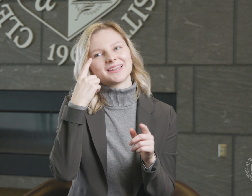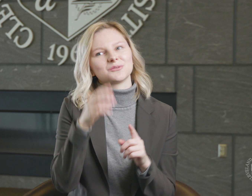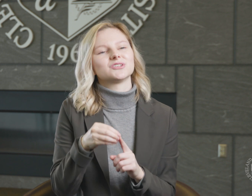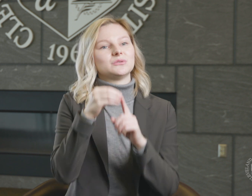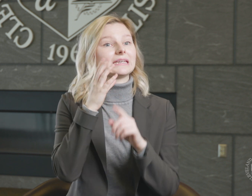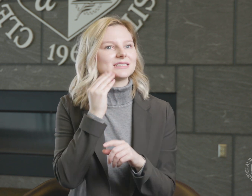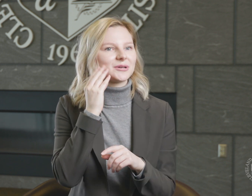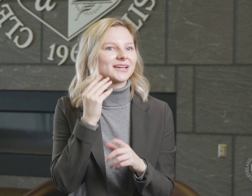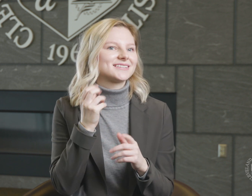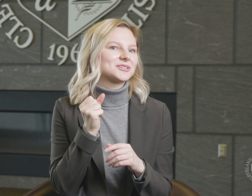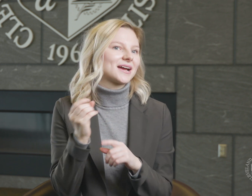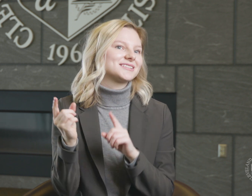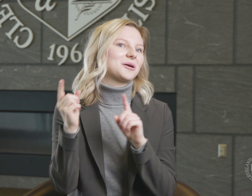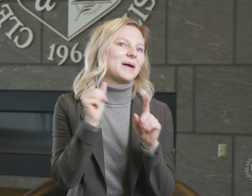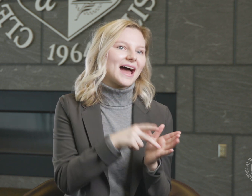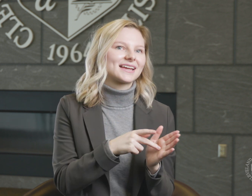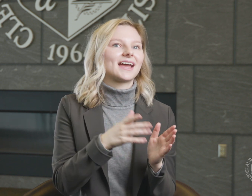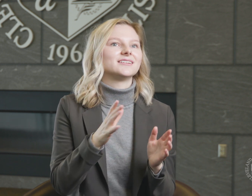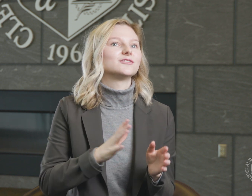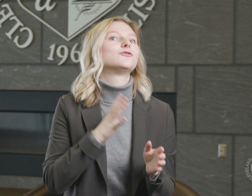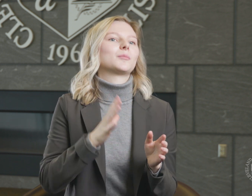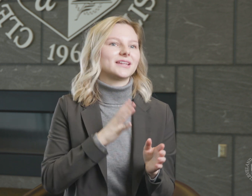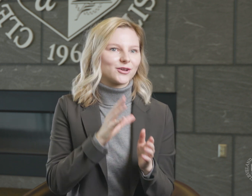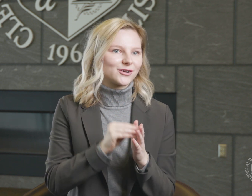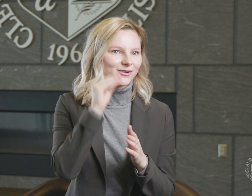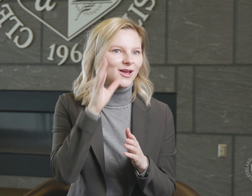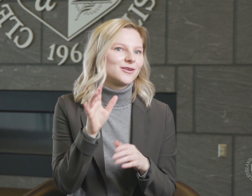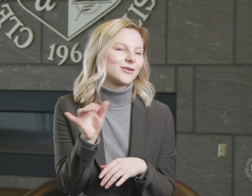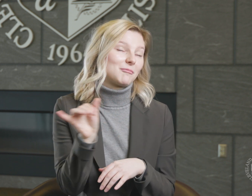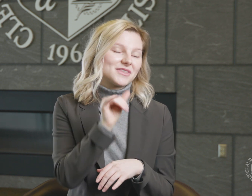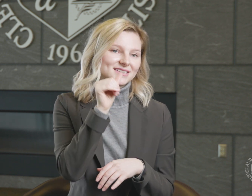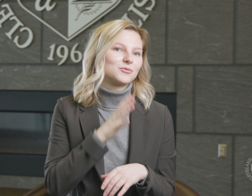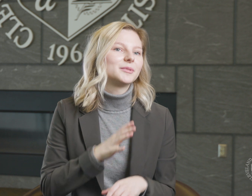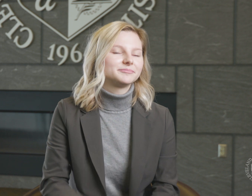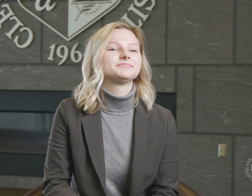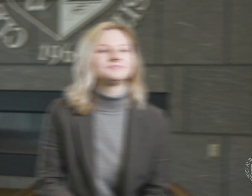think was a unique experience so I got to go back and formally learn from the same woman